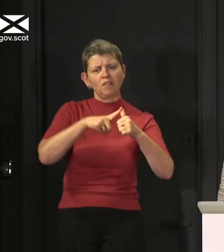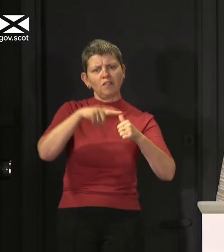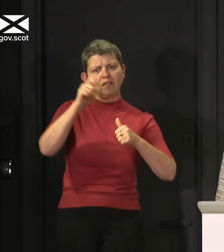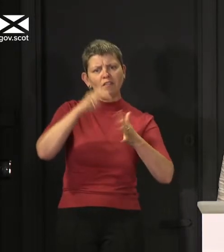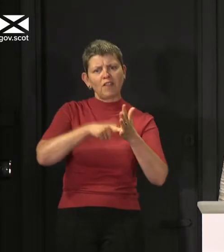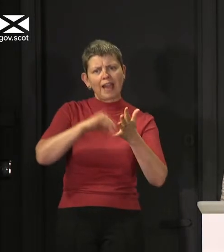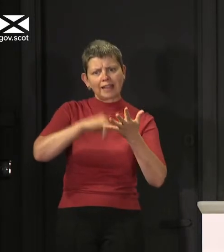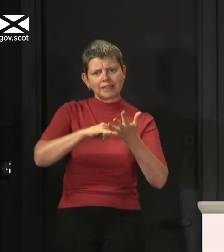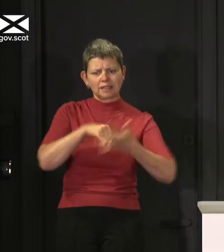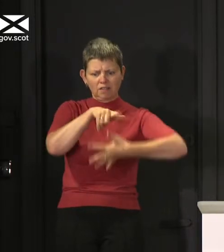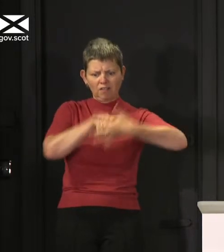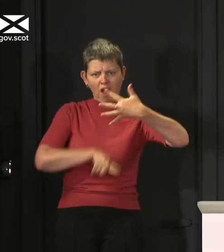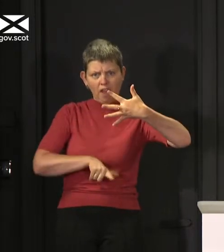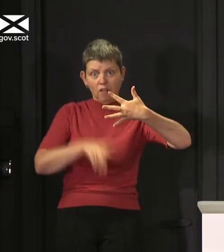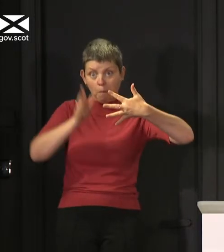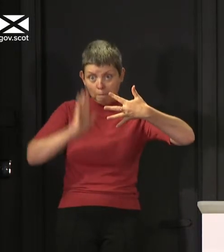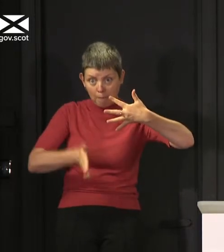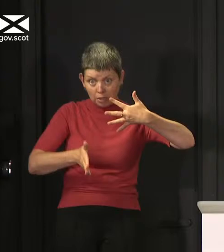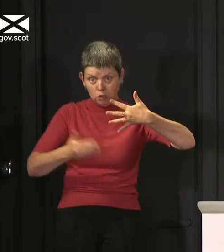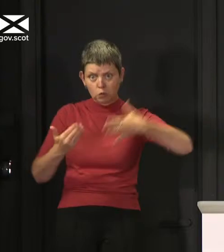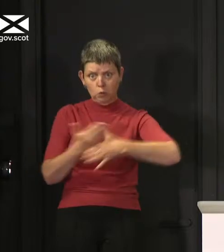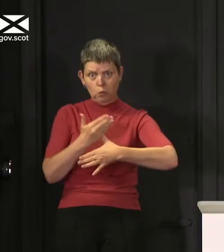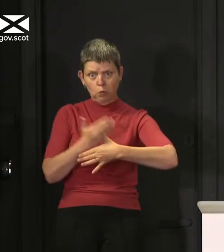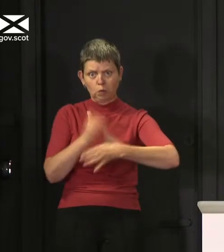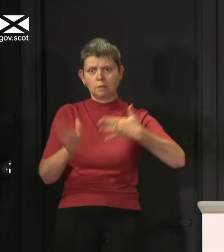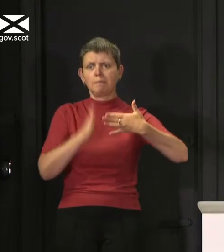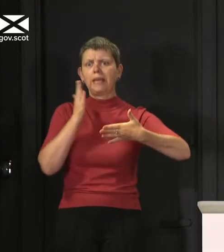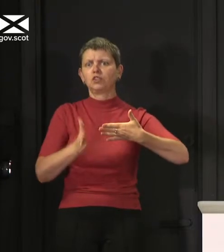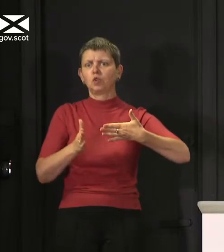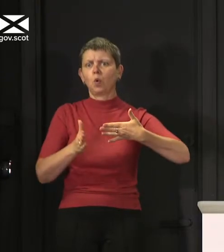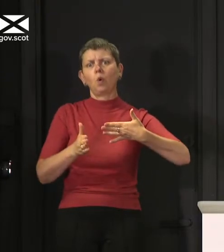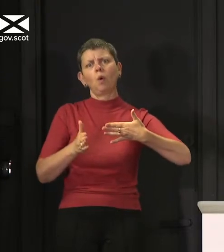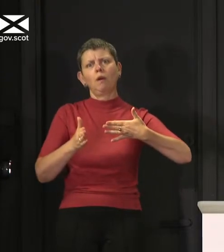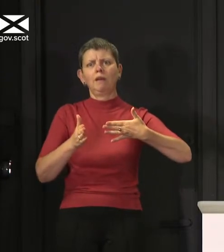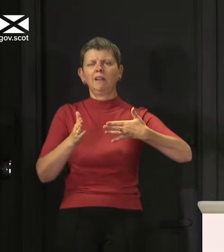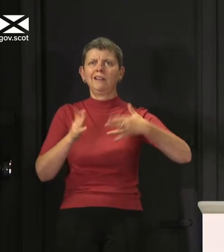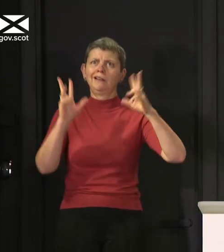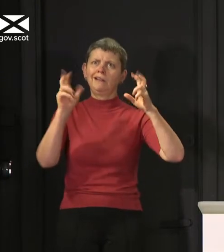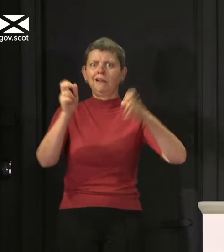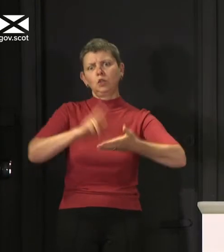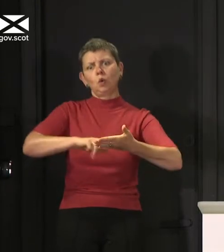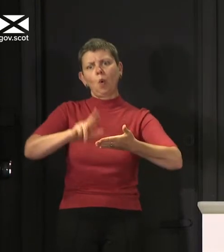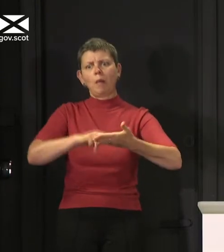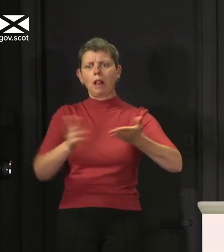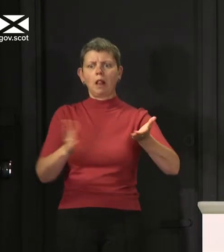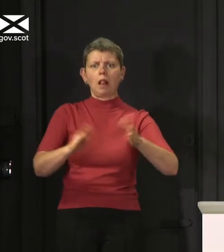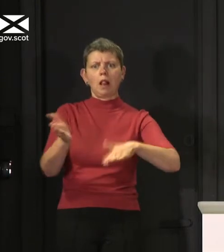five things all of us should do to try to make normal, as we slowly get it back, safe